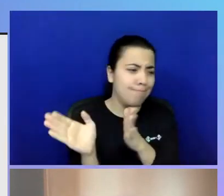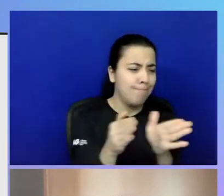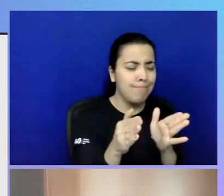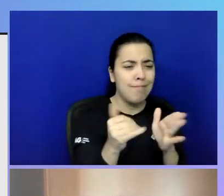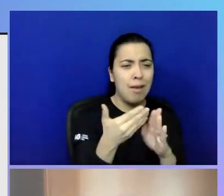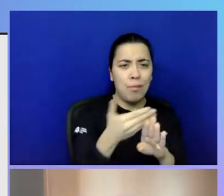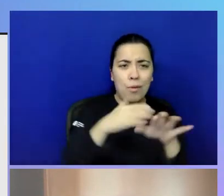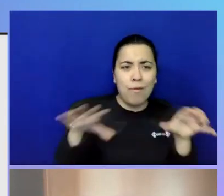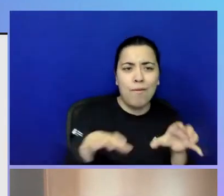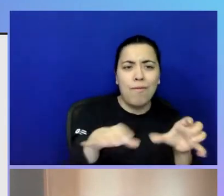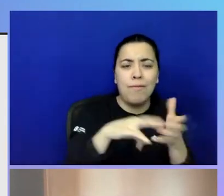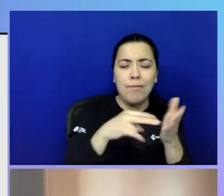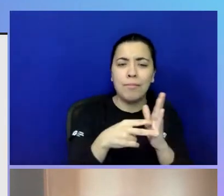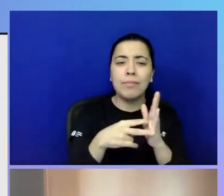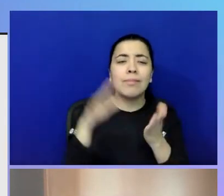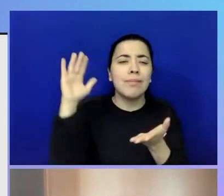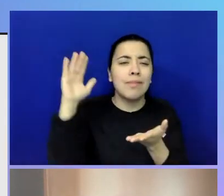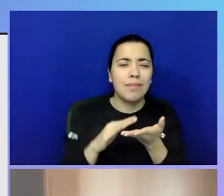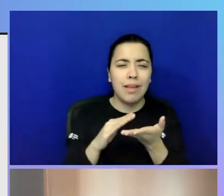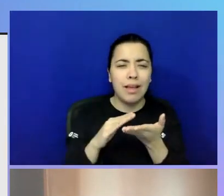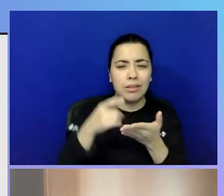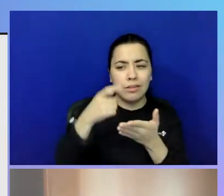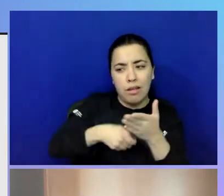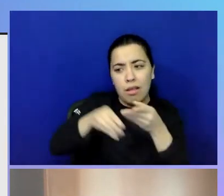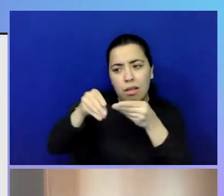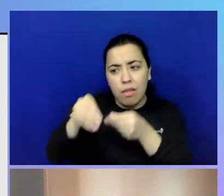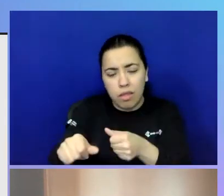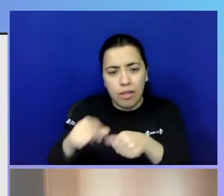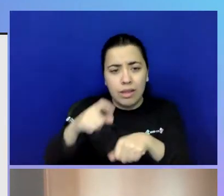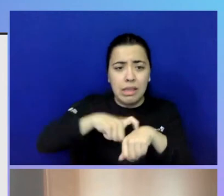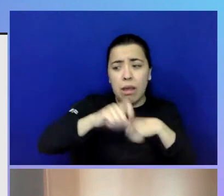minimizes the need for costly and time consuming revisions.